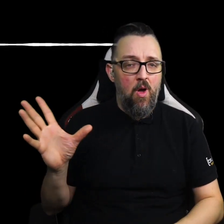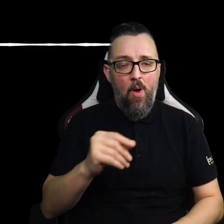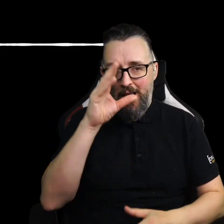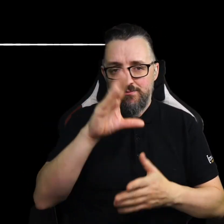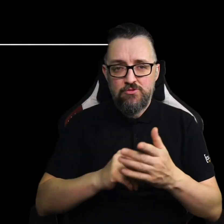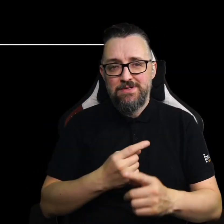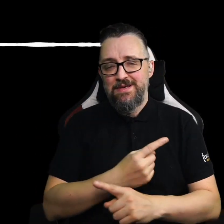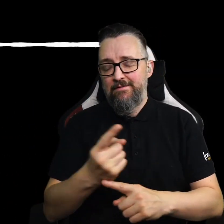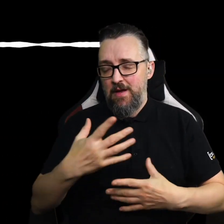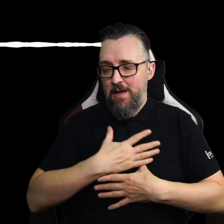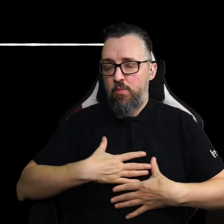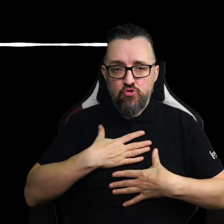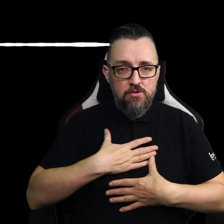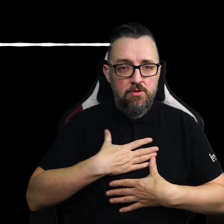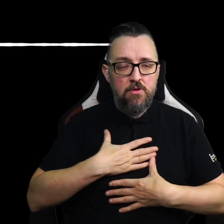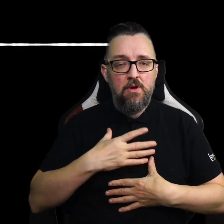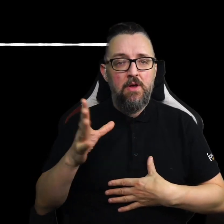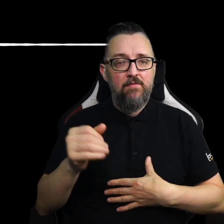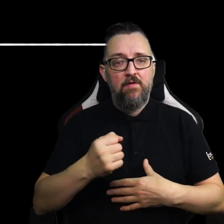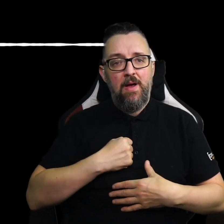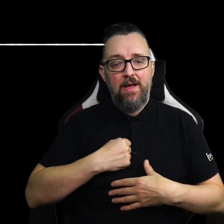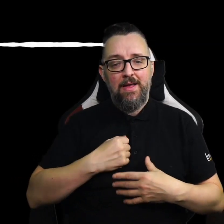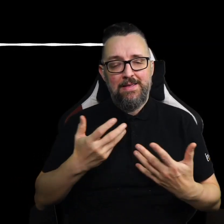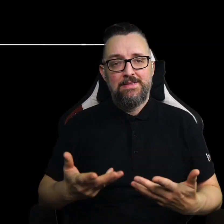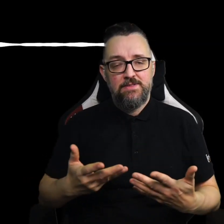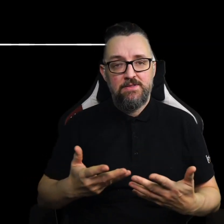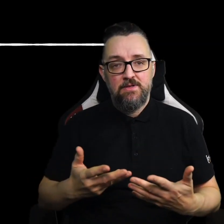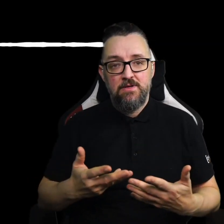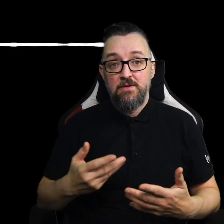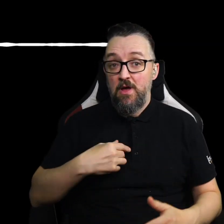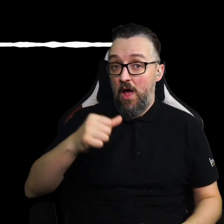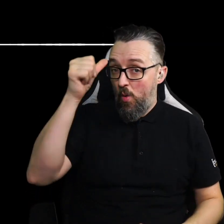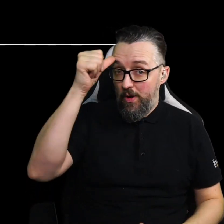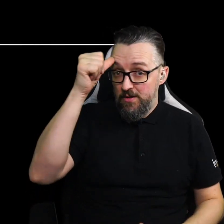every emotion and every iota of my existence - whether I'm aware of it or not.